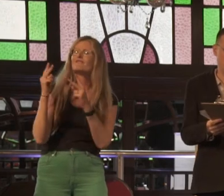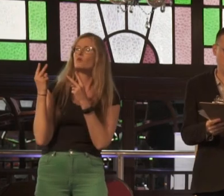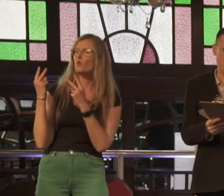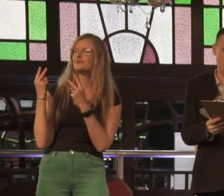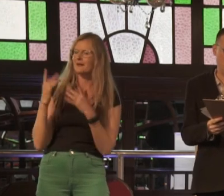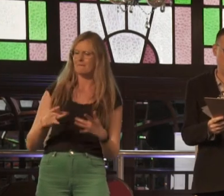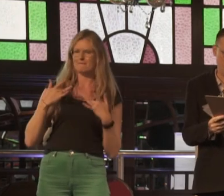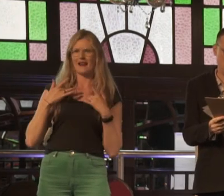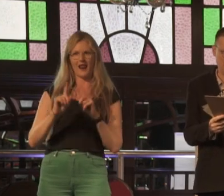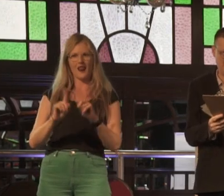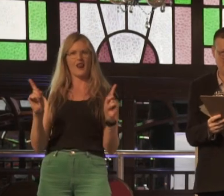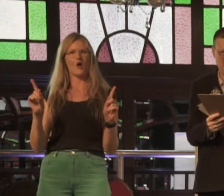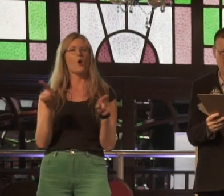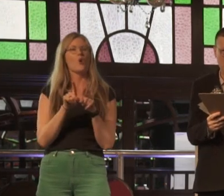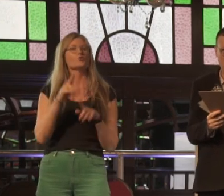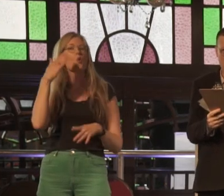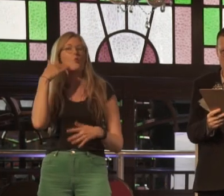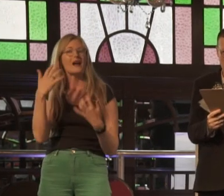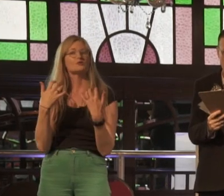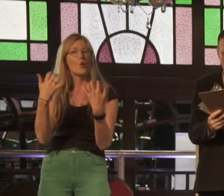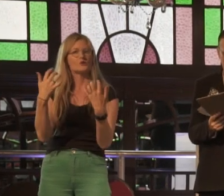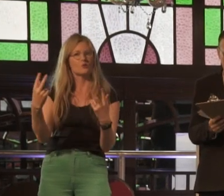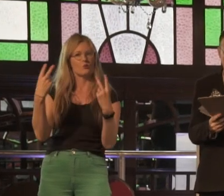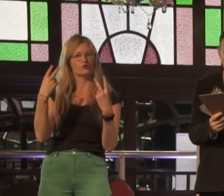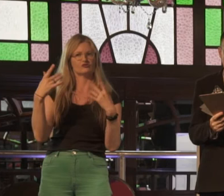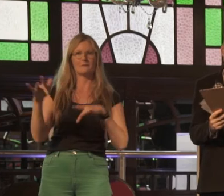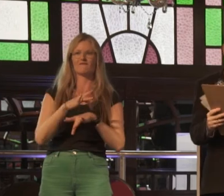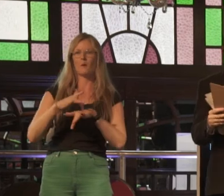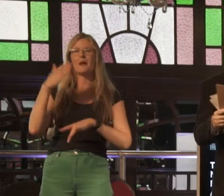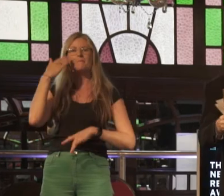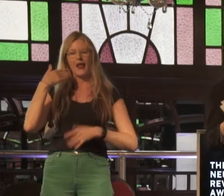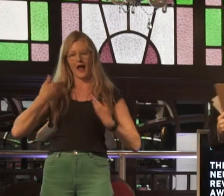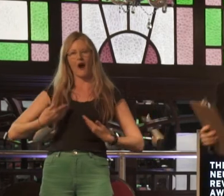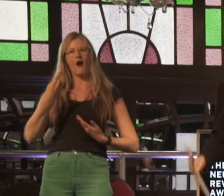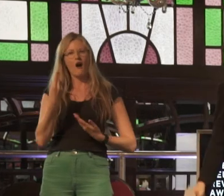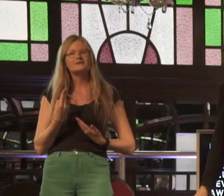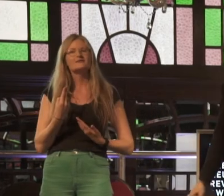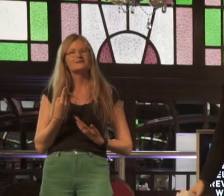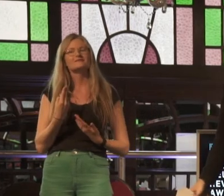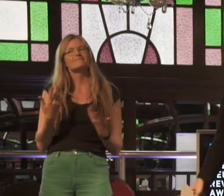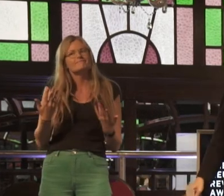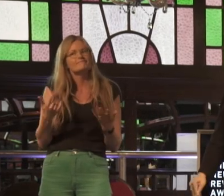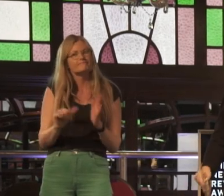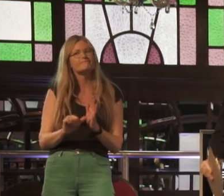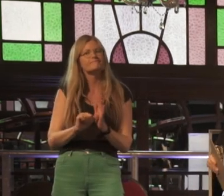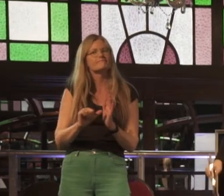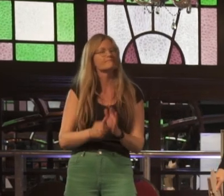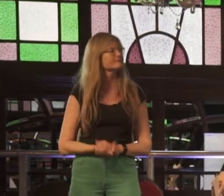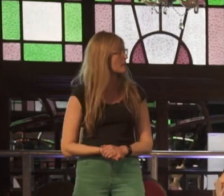You know, white audiences seeing a work by a Black artist, because a lot of the conversations that people had with me